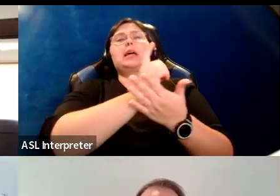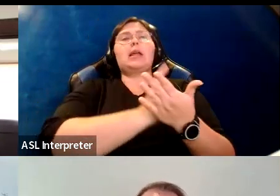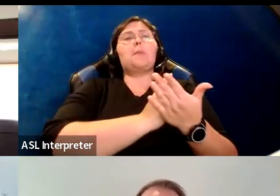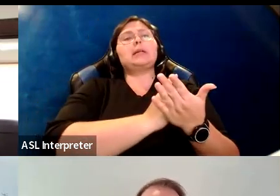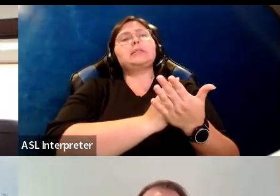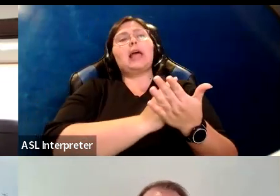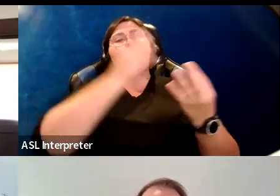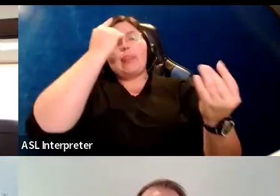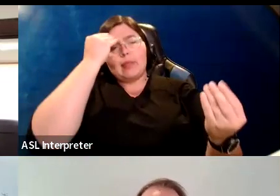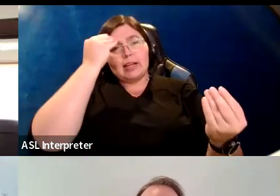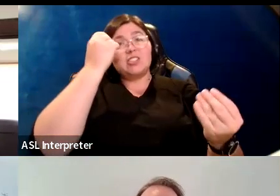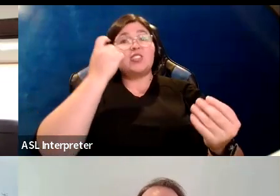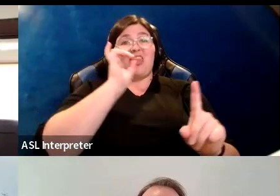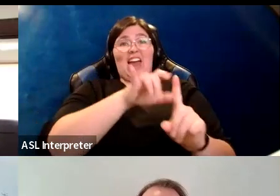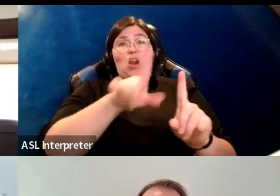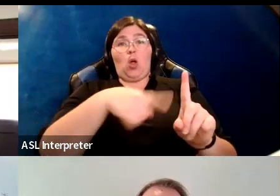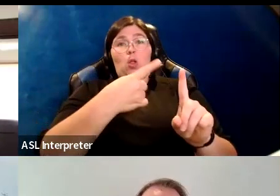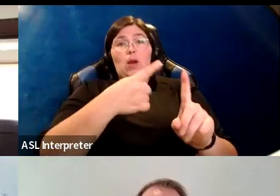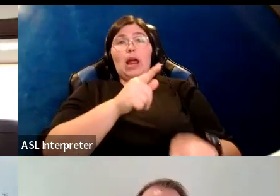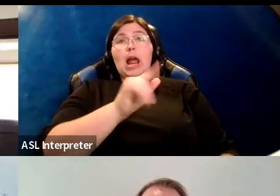So just by doing that, the AI automatically